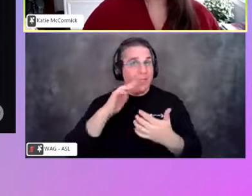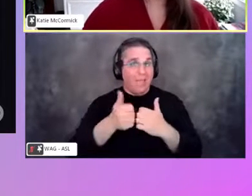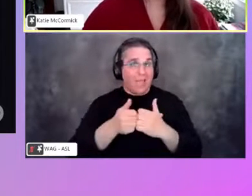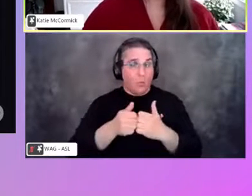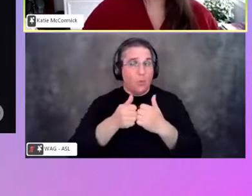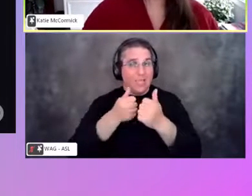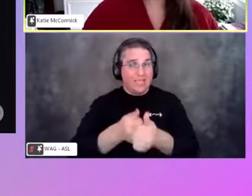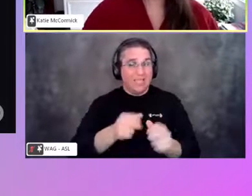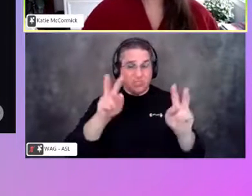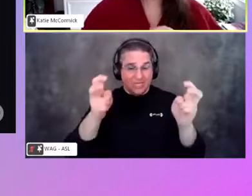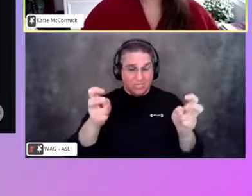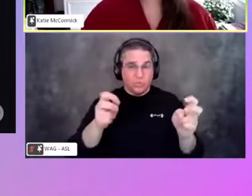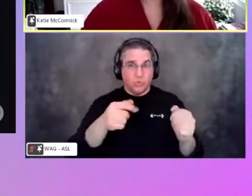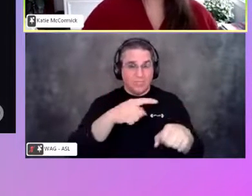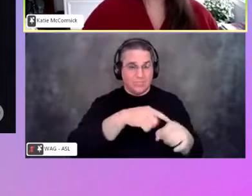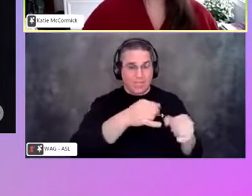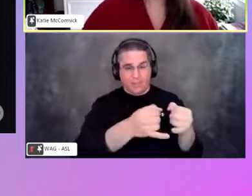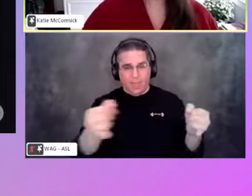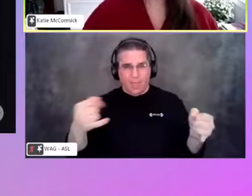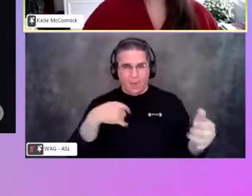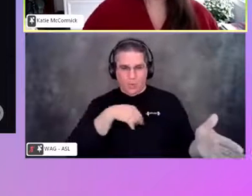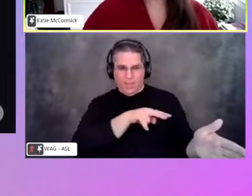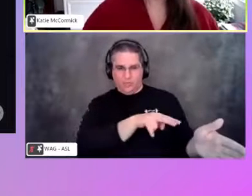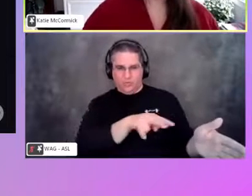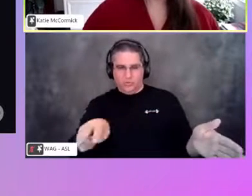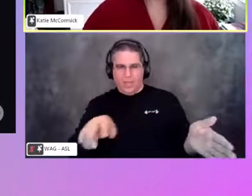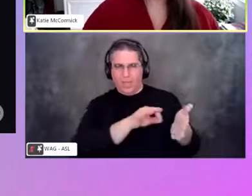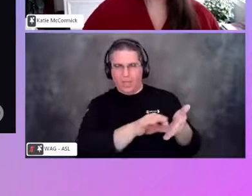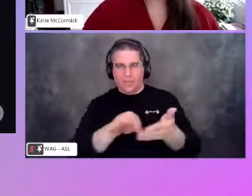Of of how to visualize it using a scorecard. Next let's